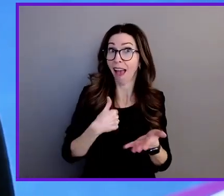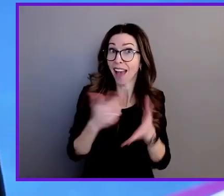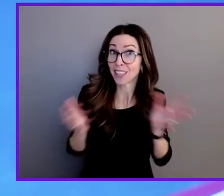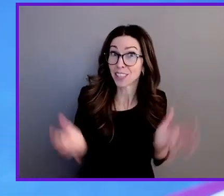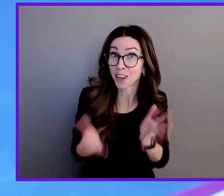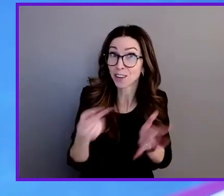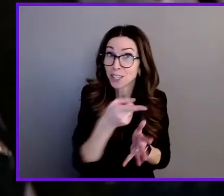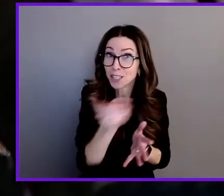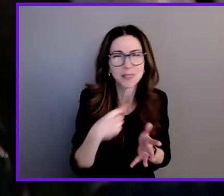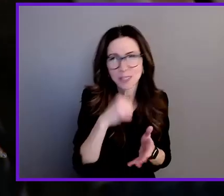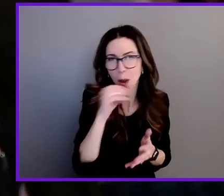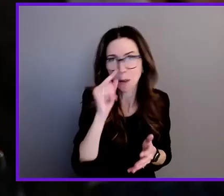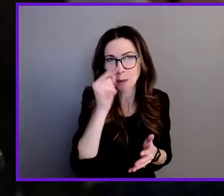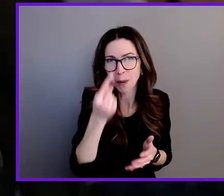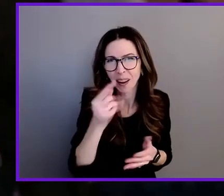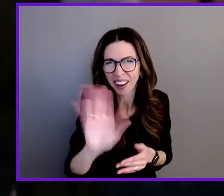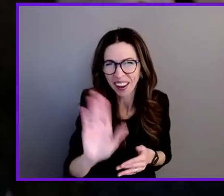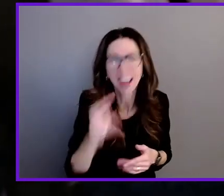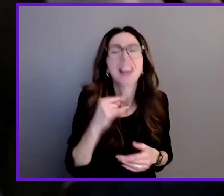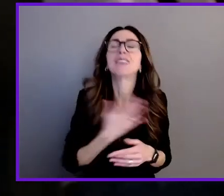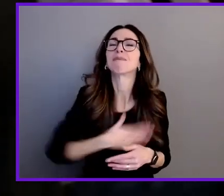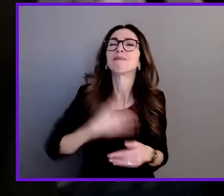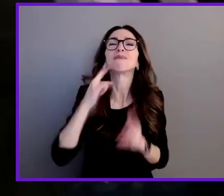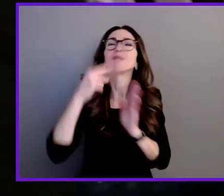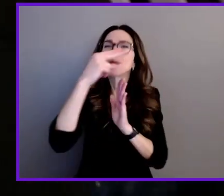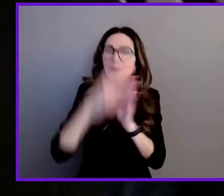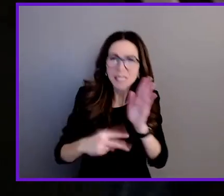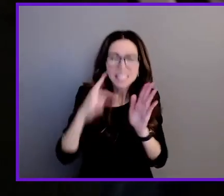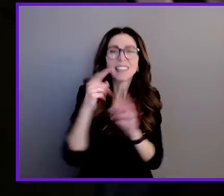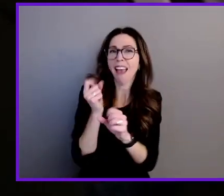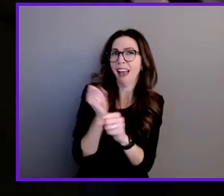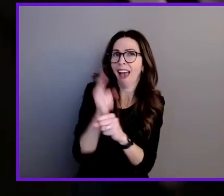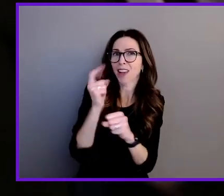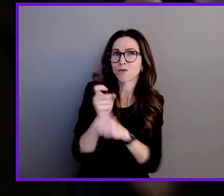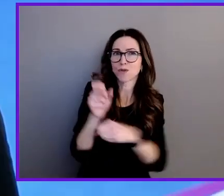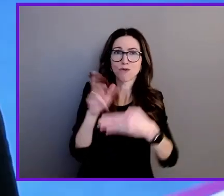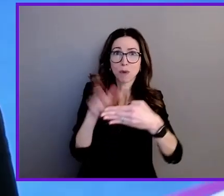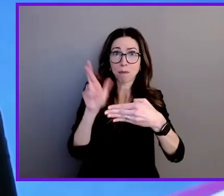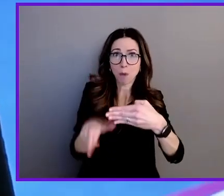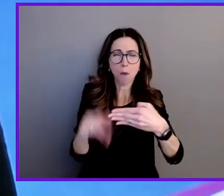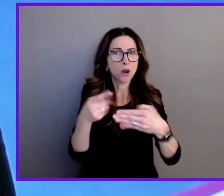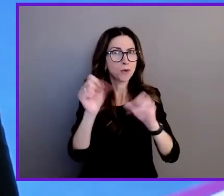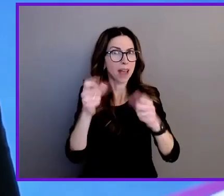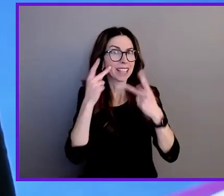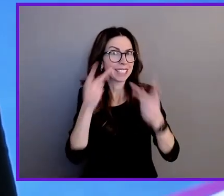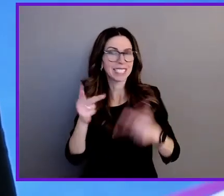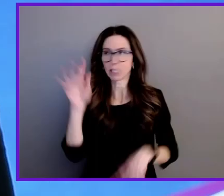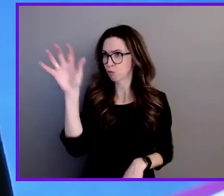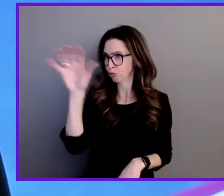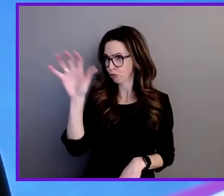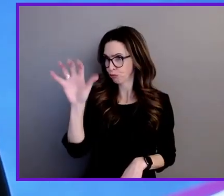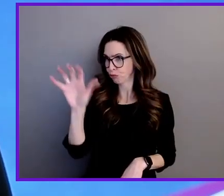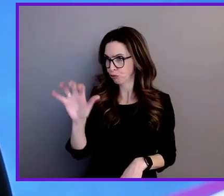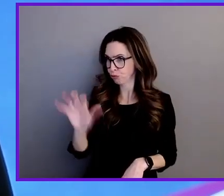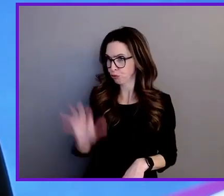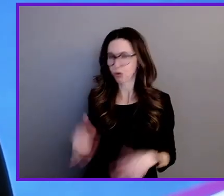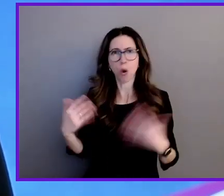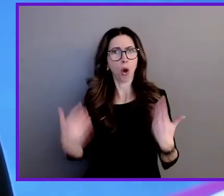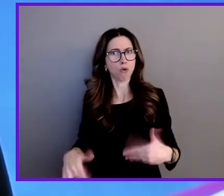They offer a year-by-year overview of the Council’s work and our impact. I would now like to invite the